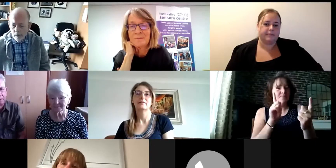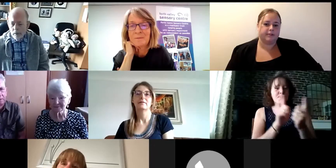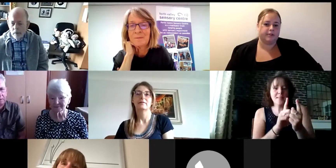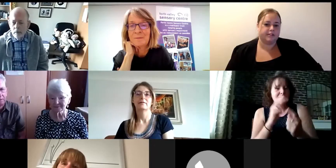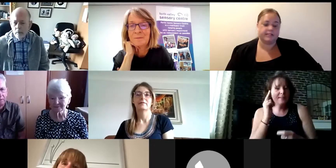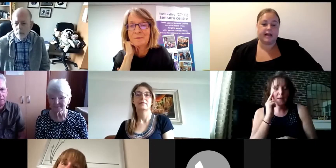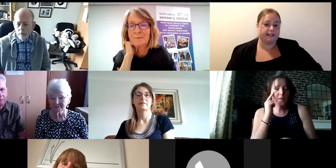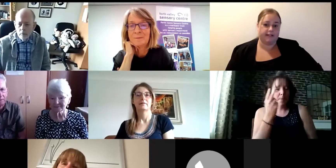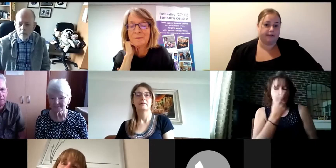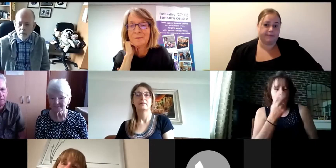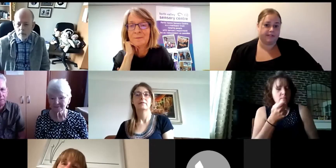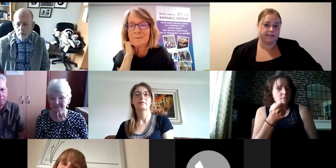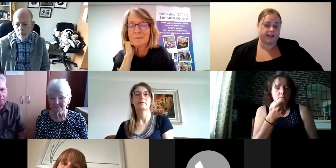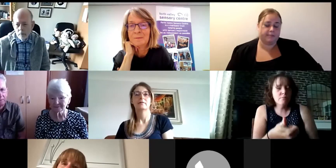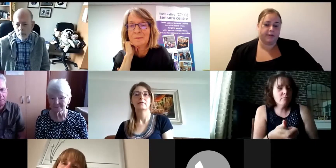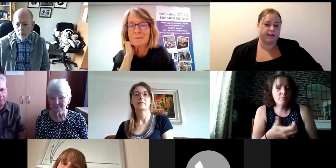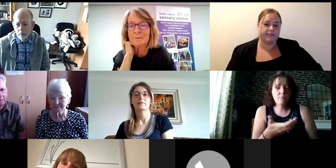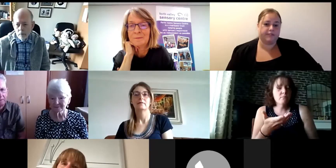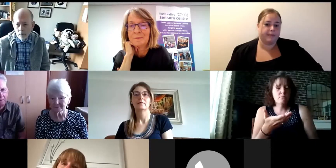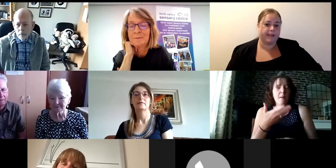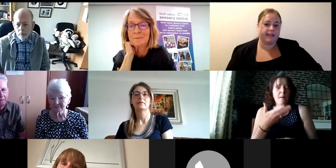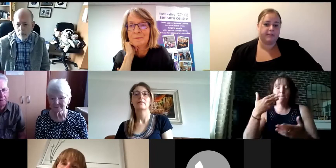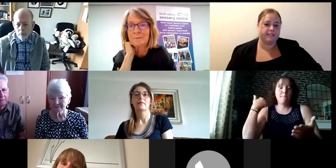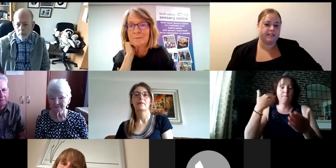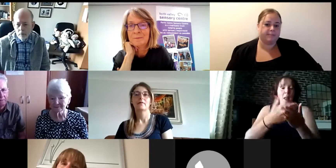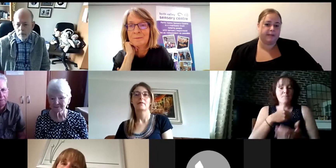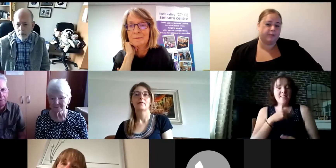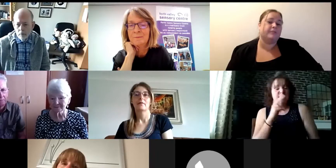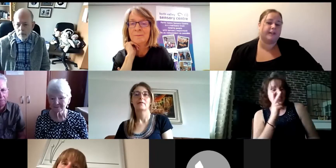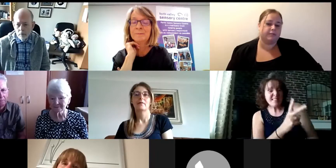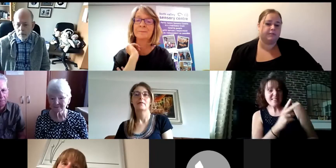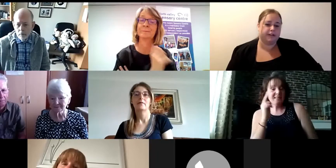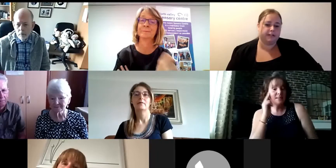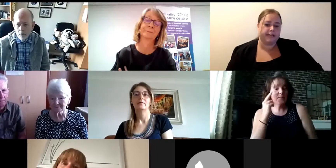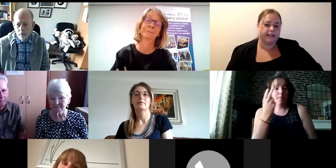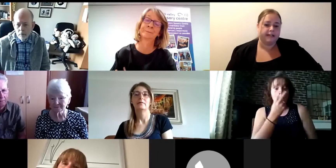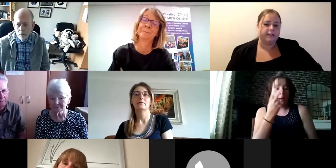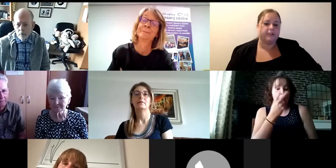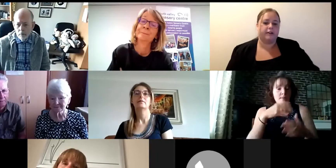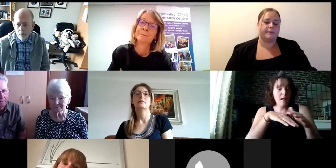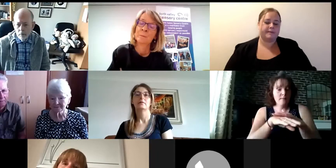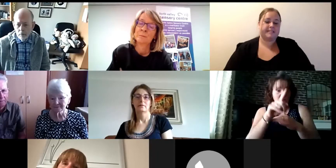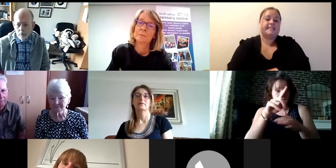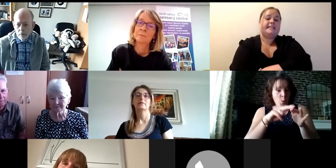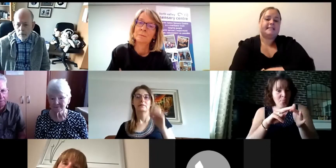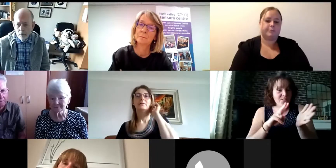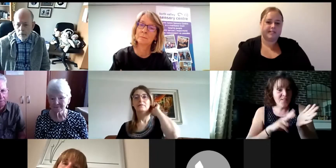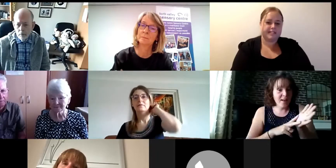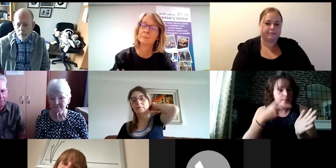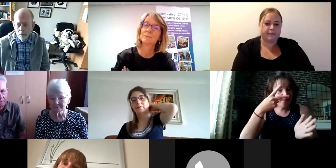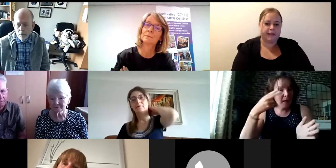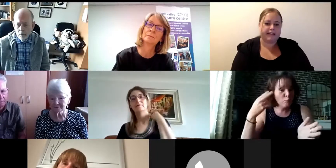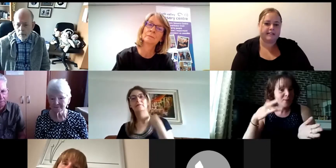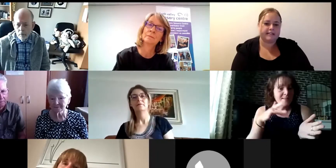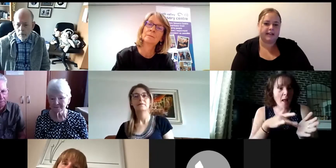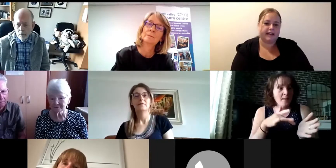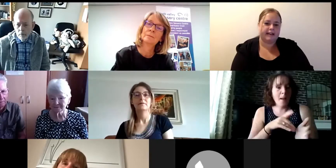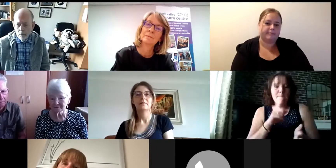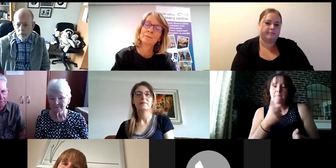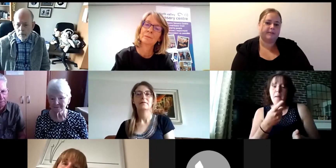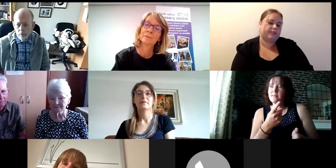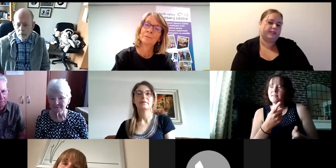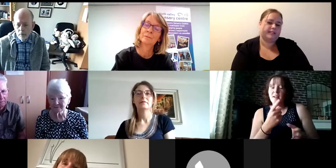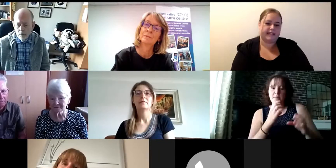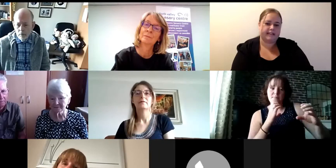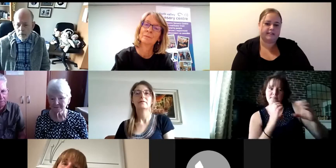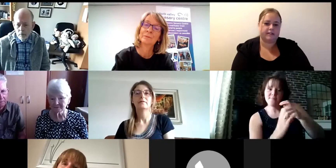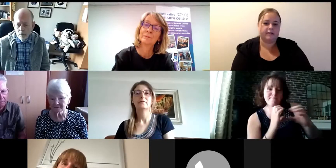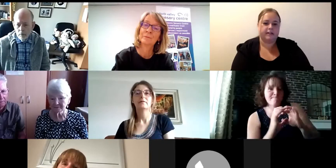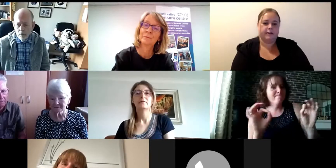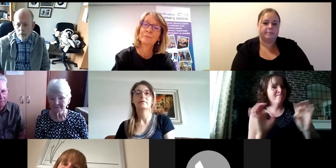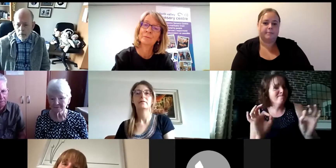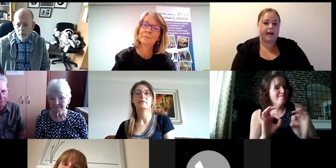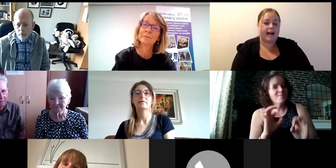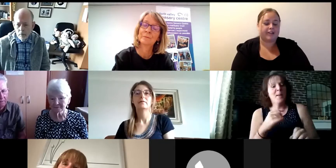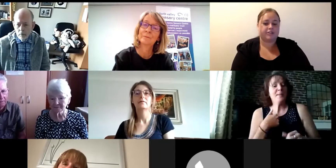because up until that point I'd never met anyone deafblind, well very rarely. But actual